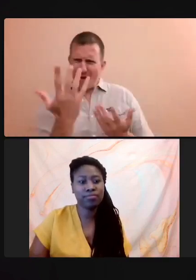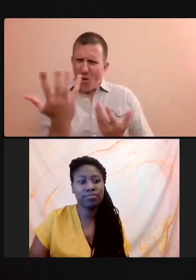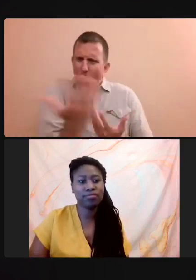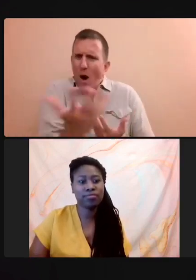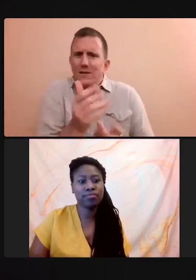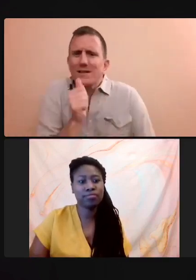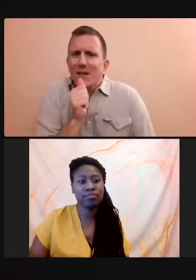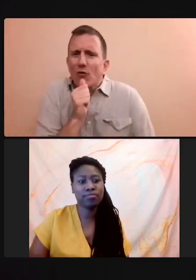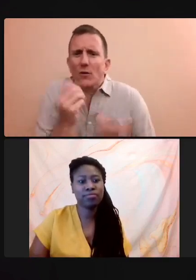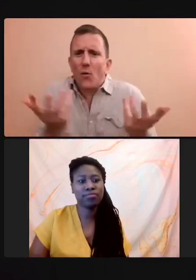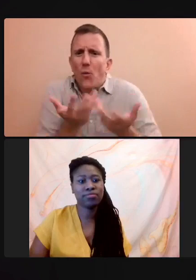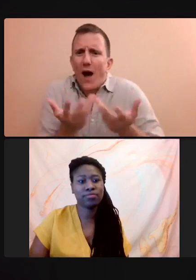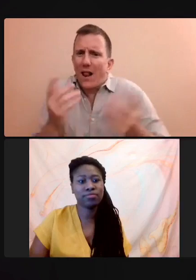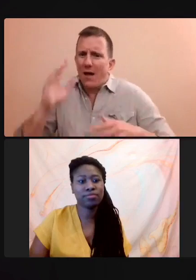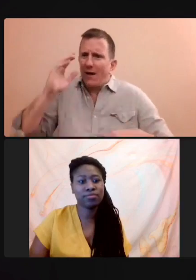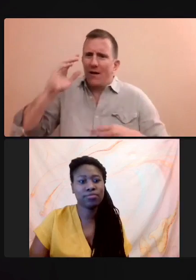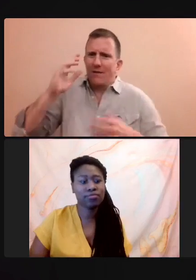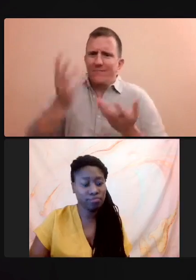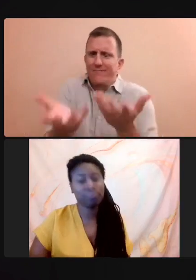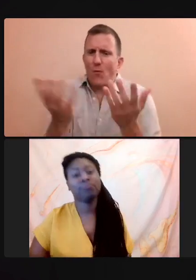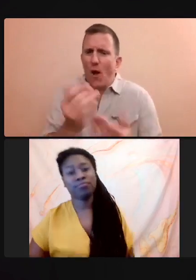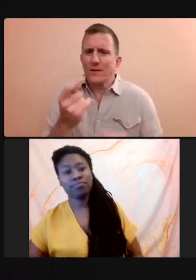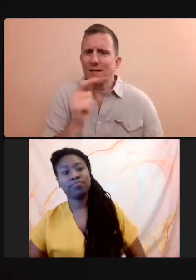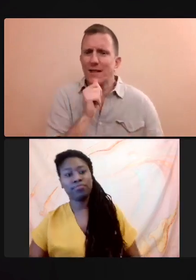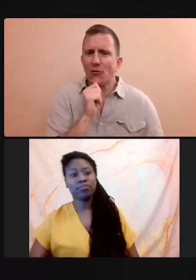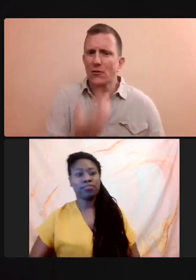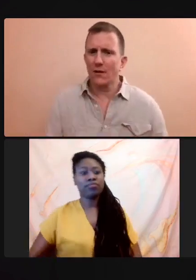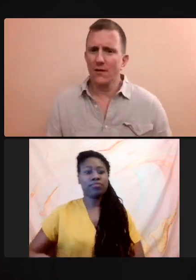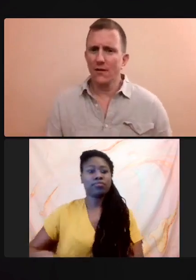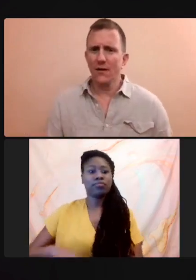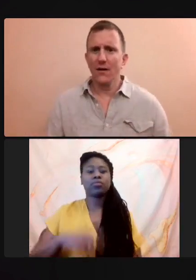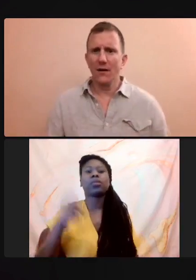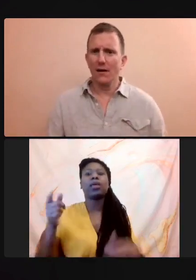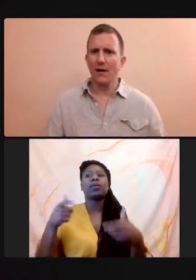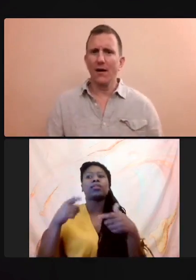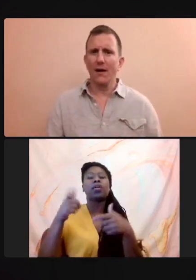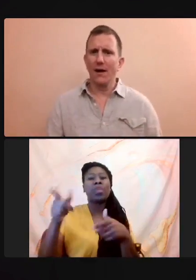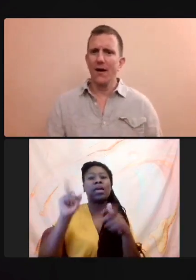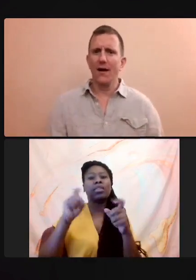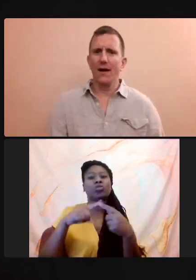in their little corner together instead of really interacting with the community, which is just kind of interesting to me.